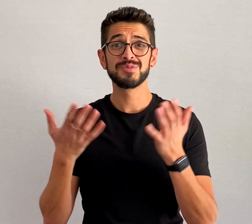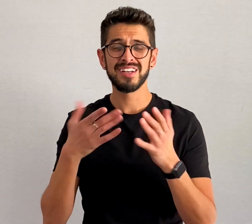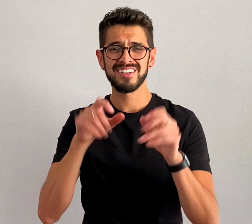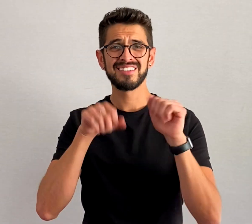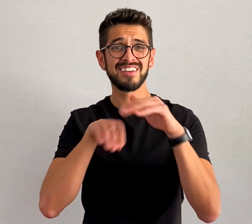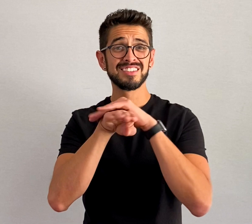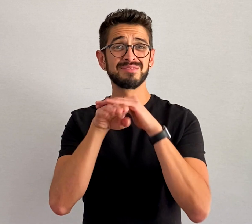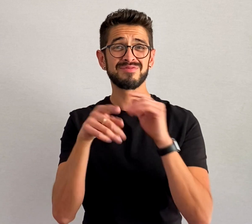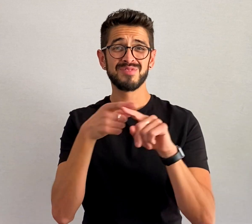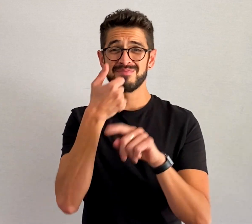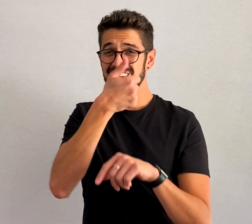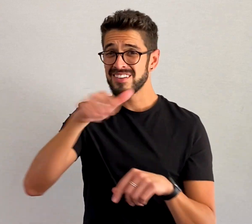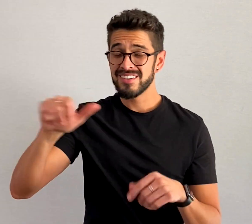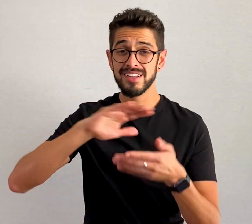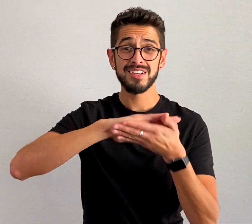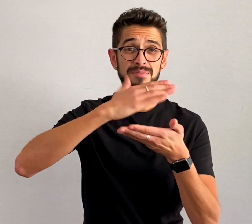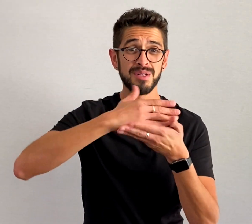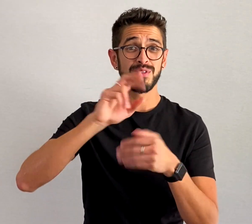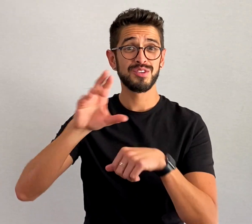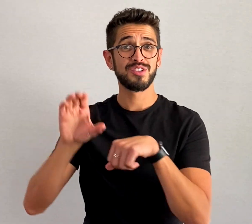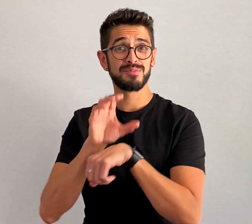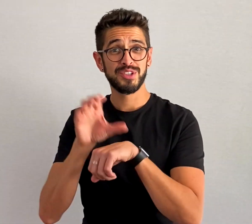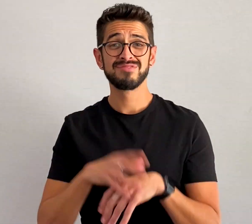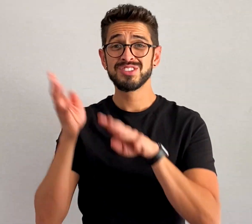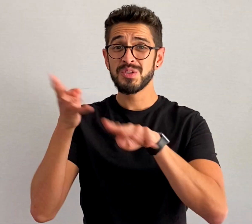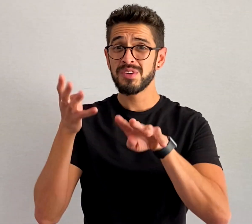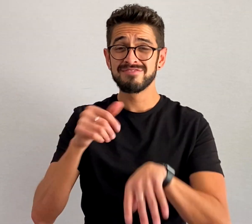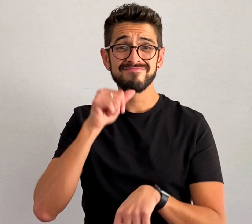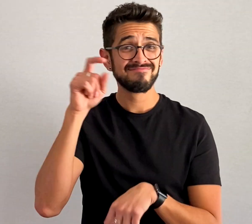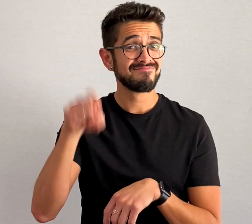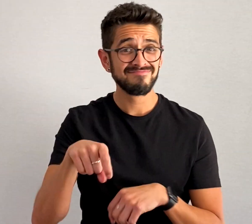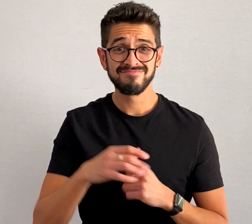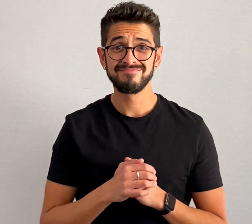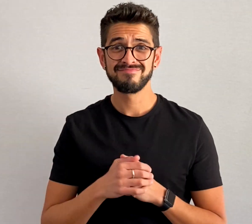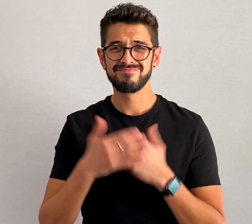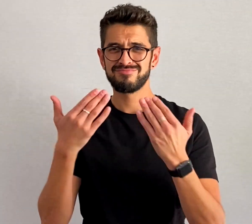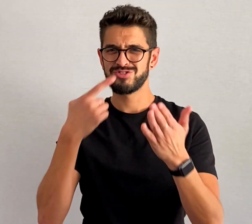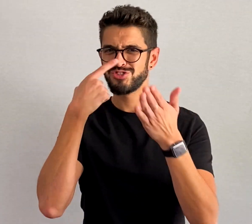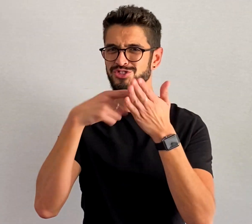from any laptop or desktop computer. No download required. Check it out: